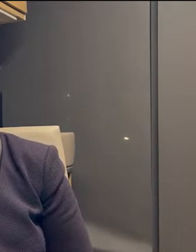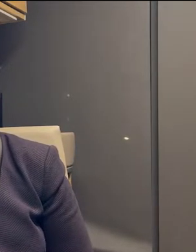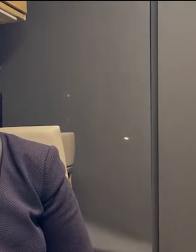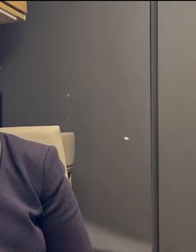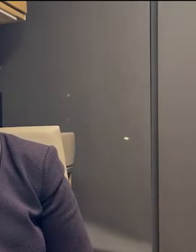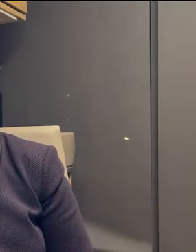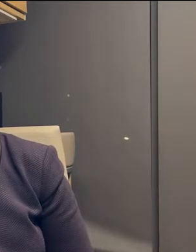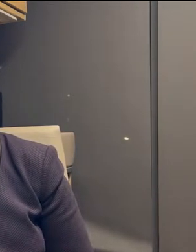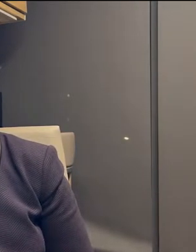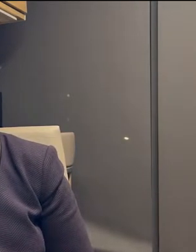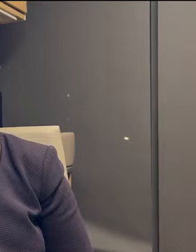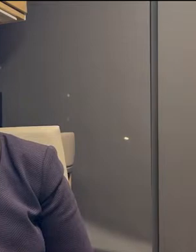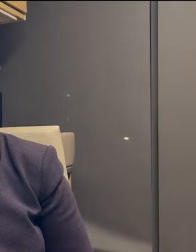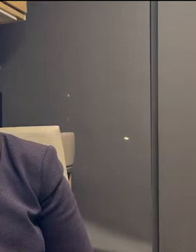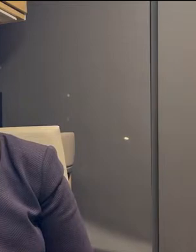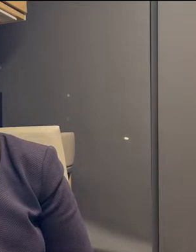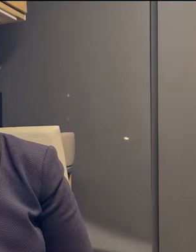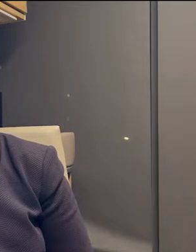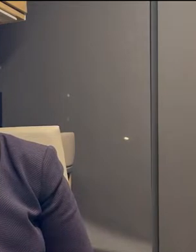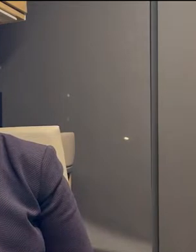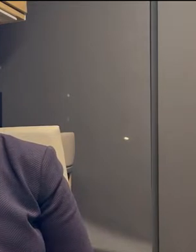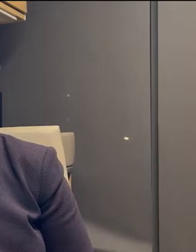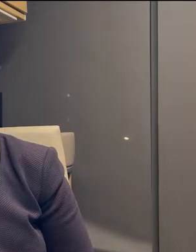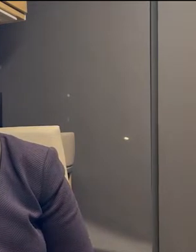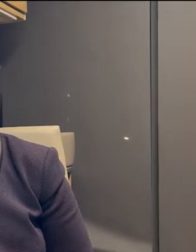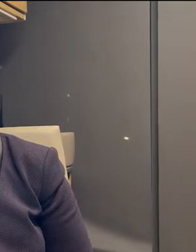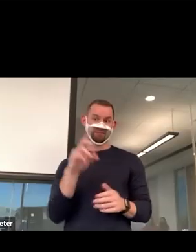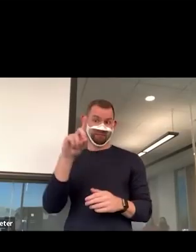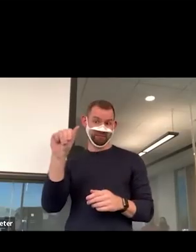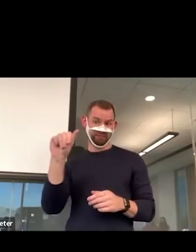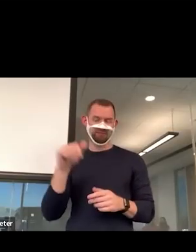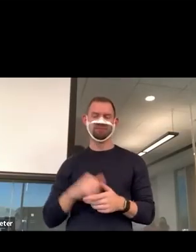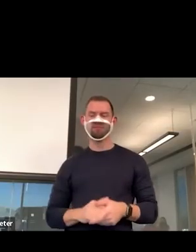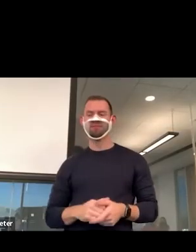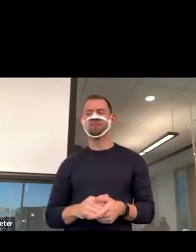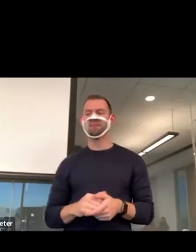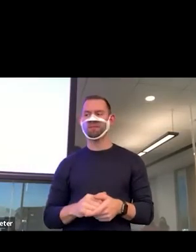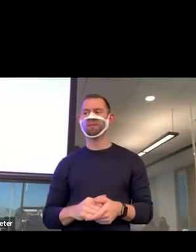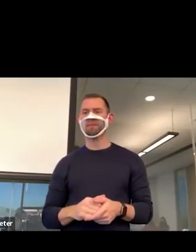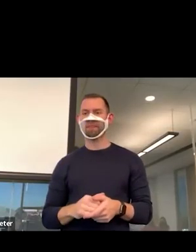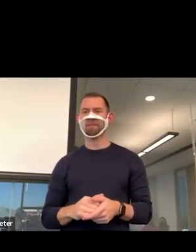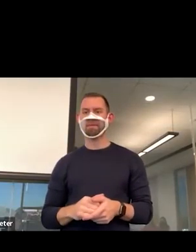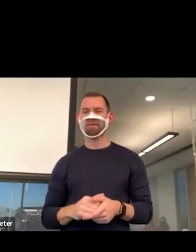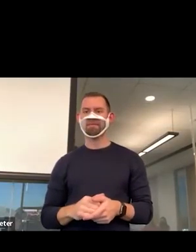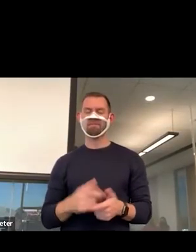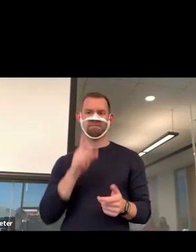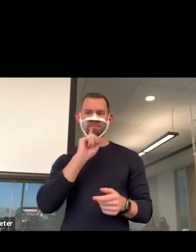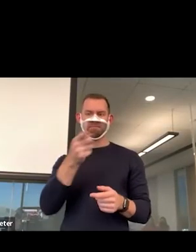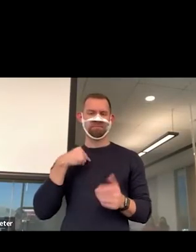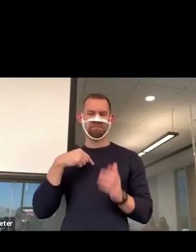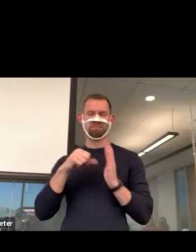attorney christine griffin has to say thank you for coming i'm really impressed that she's sort of